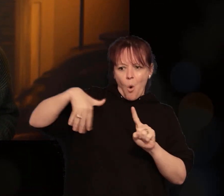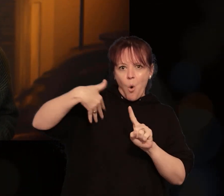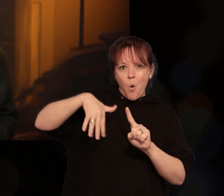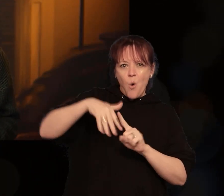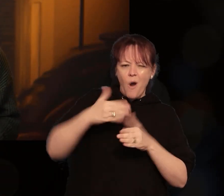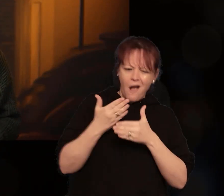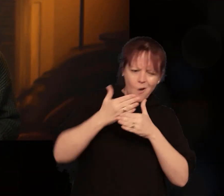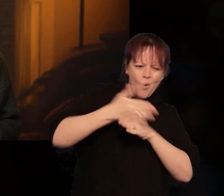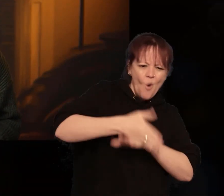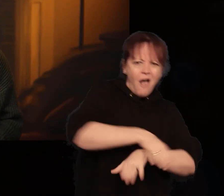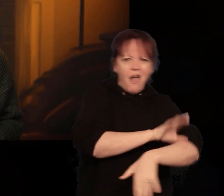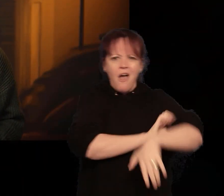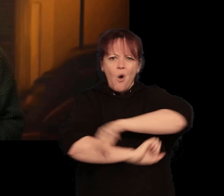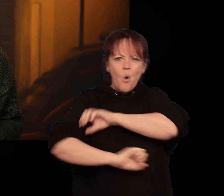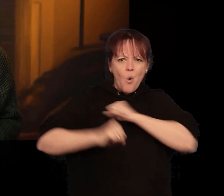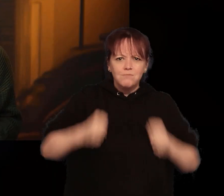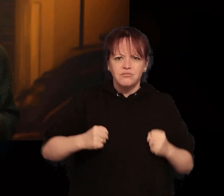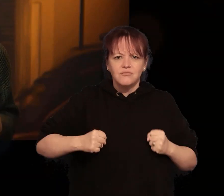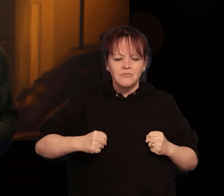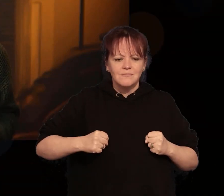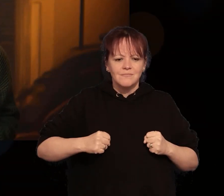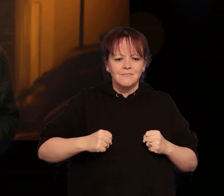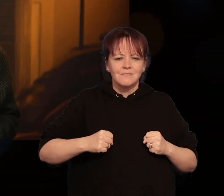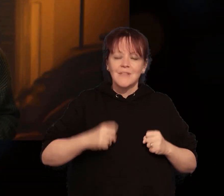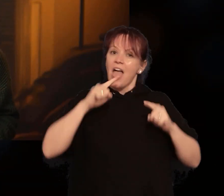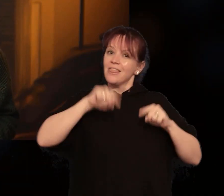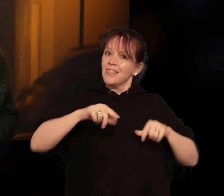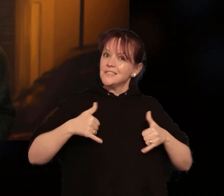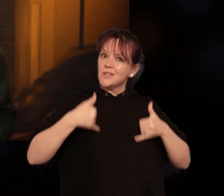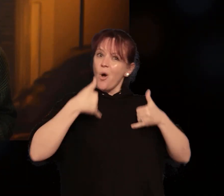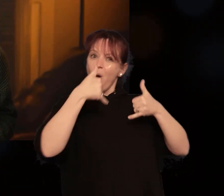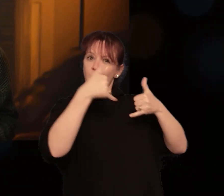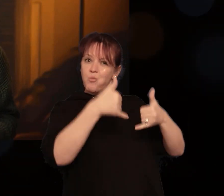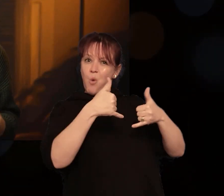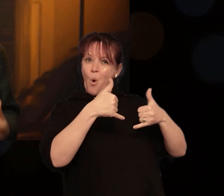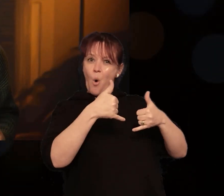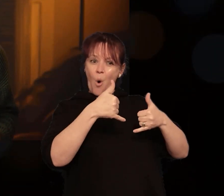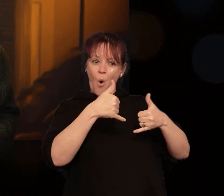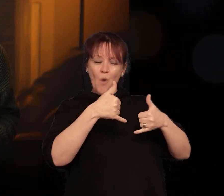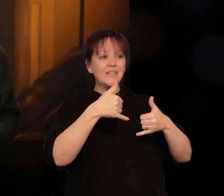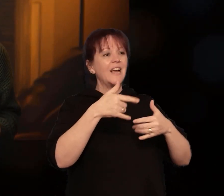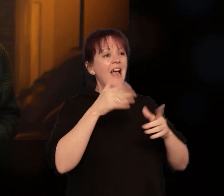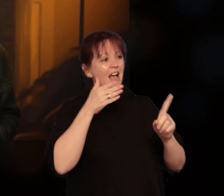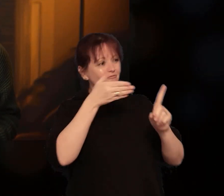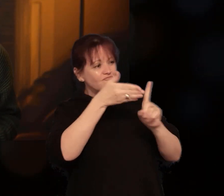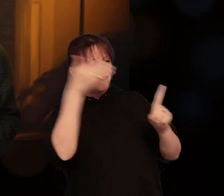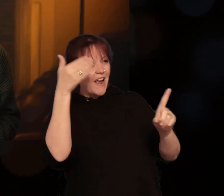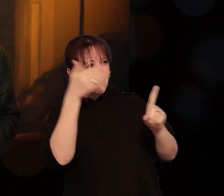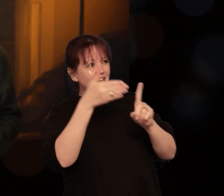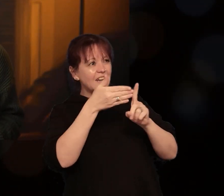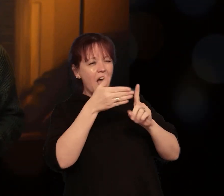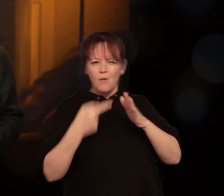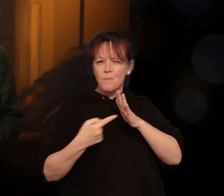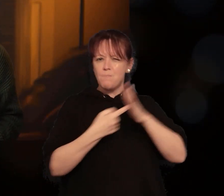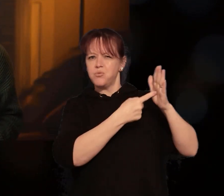by champions behind the scenes. This award exists to recognize significant and consistent efforts within a company.